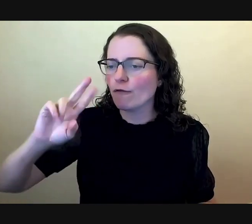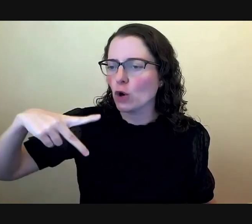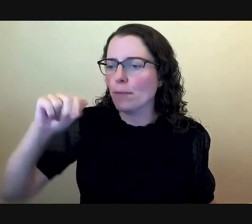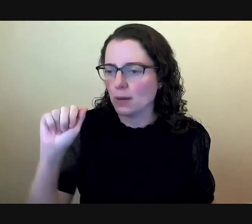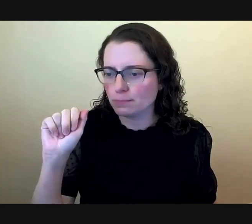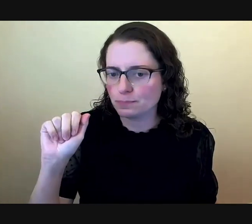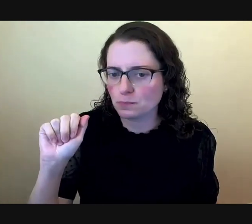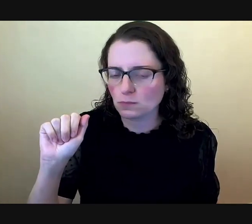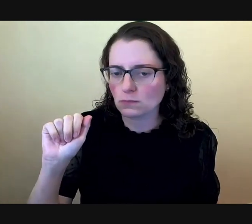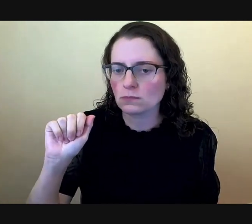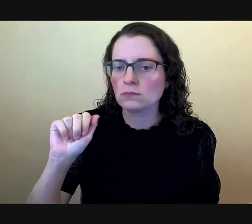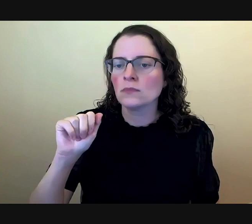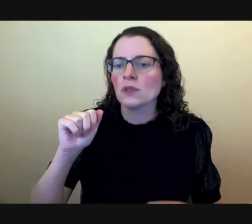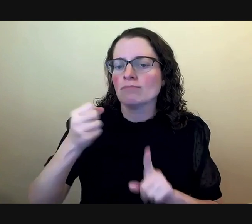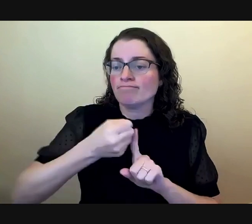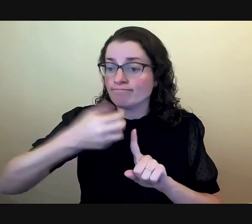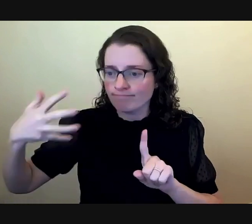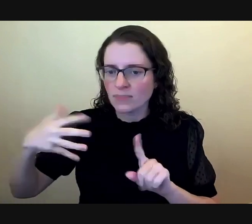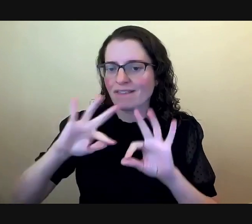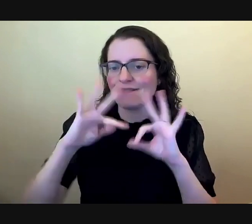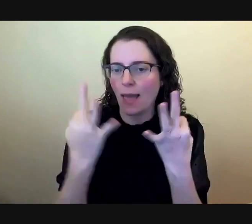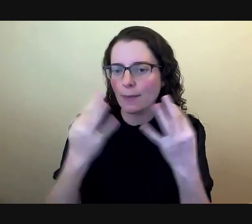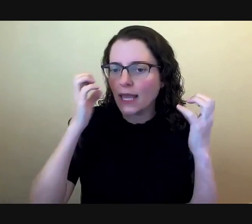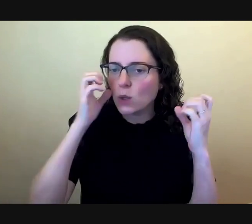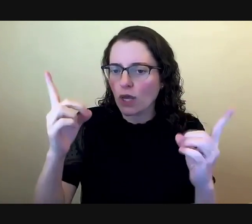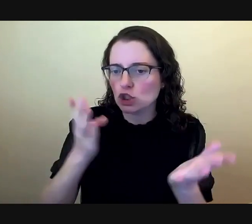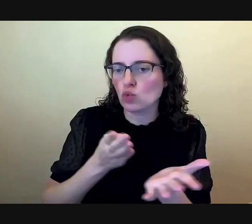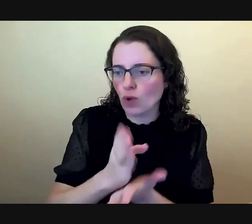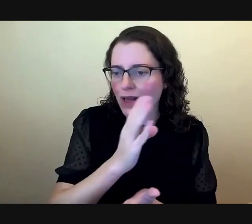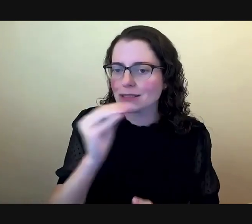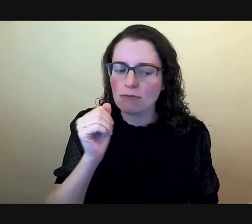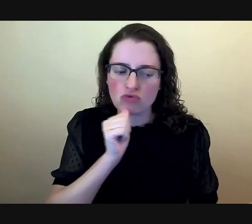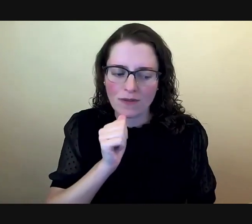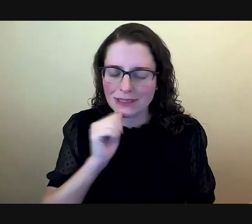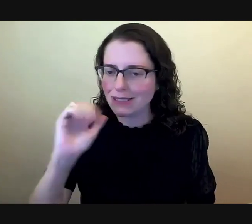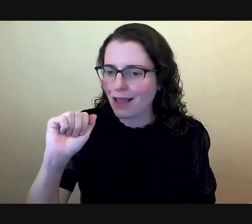And that is FERPA, which stands for Family Education Rights